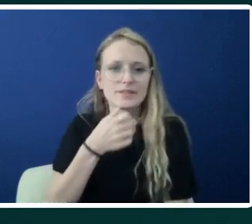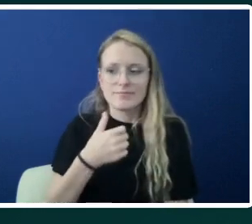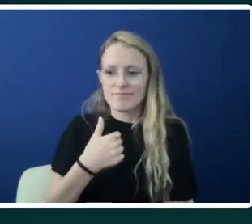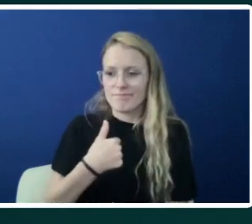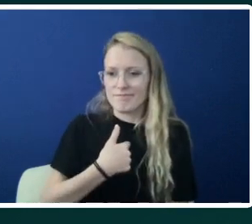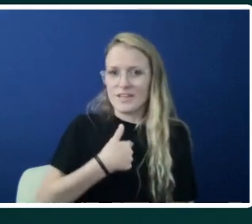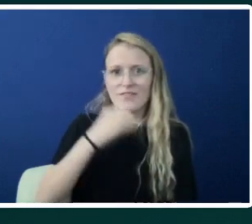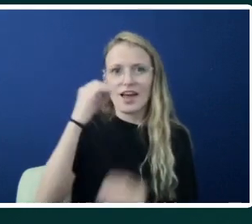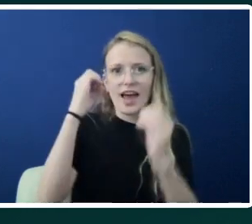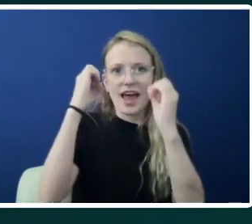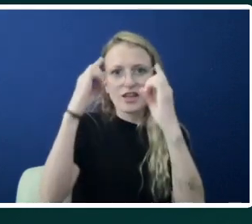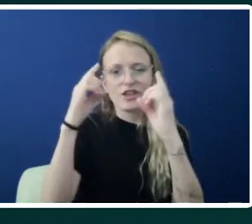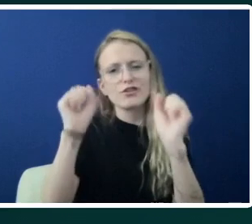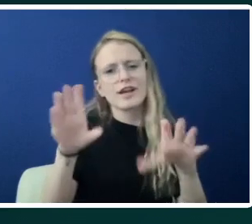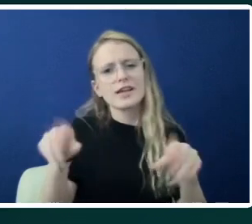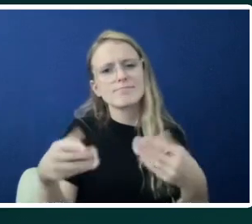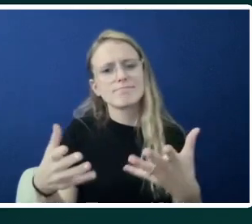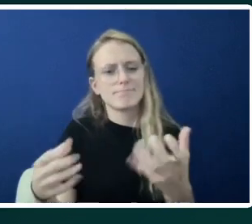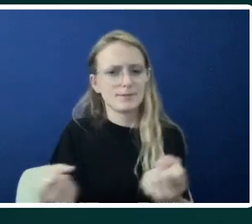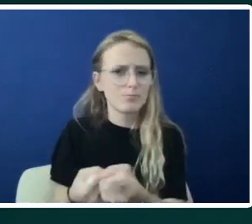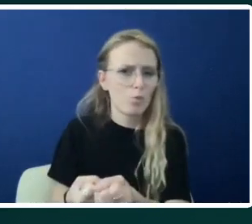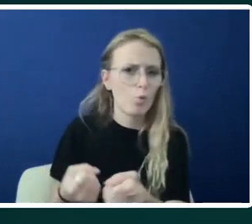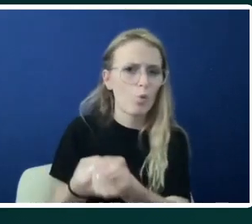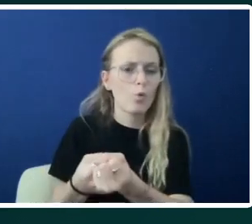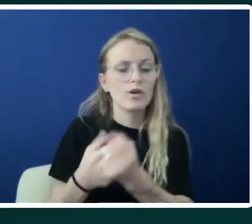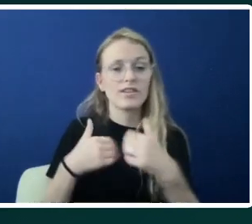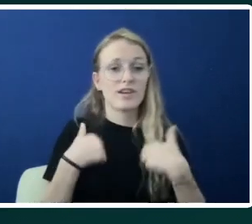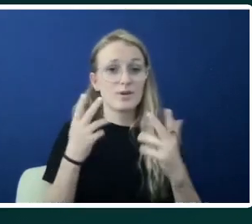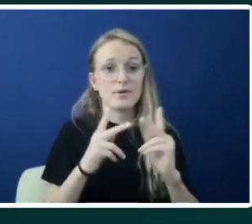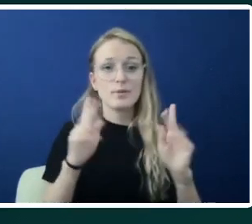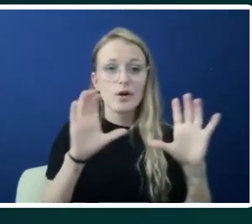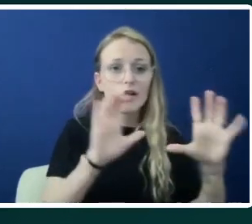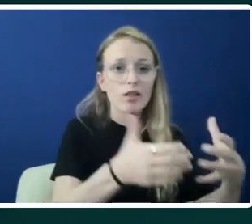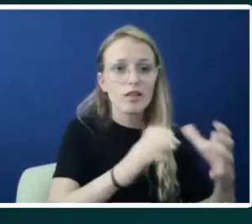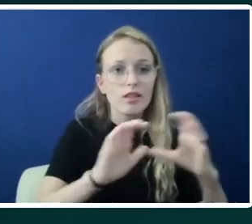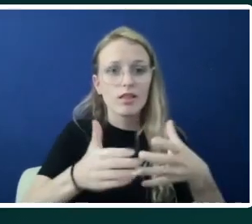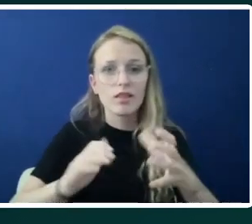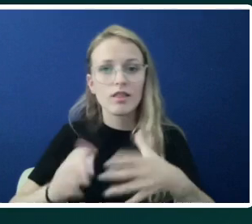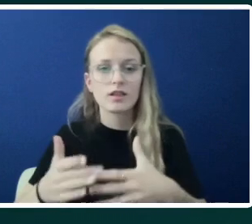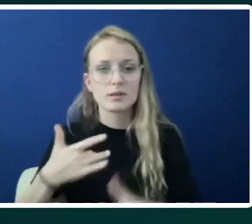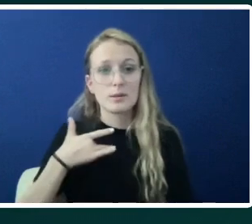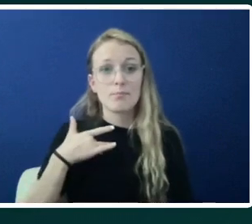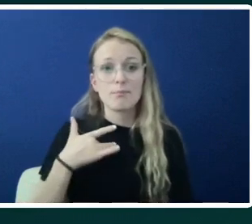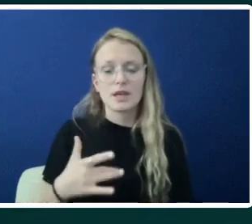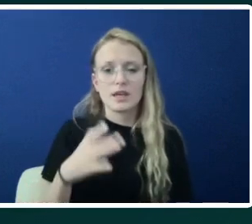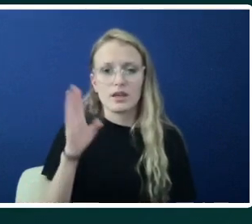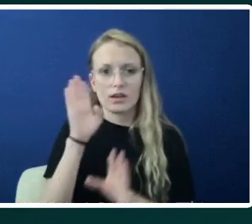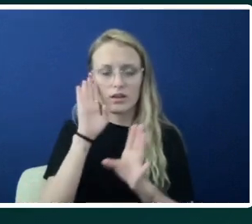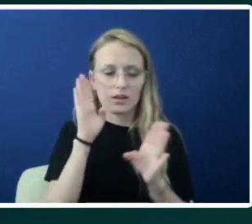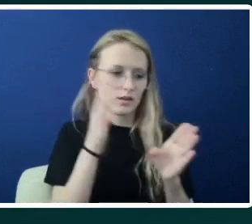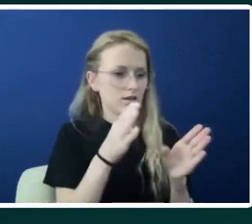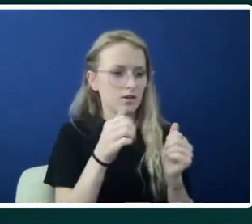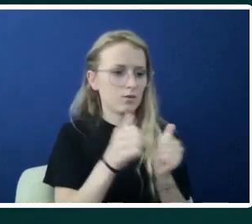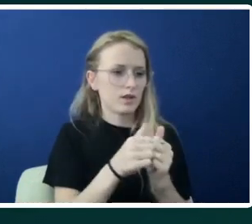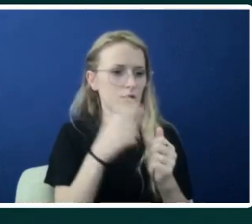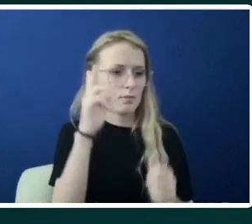But like we said, if young people are put into groups, they often are drawn toward this idea of political debate. But what would it mean if we instead reminded